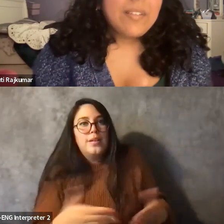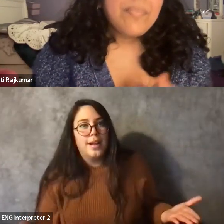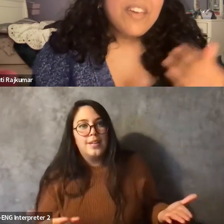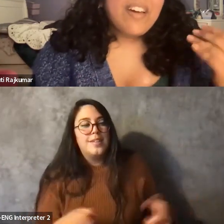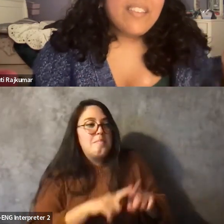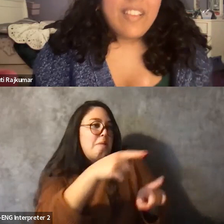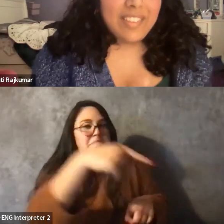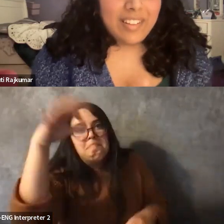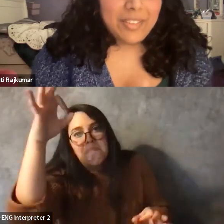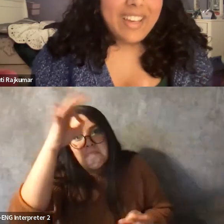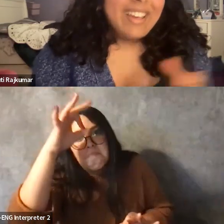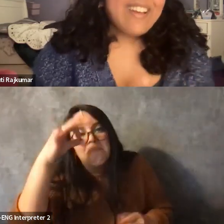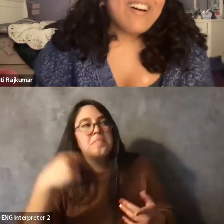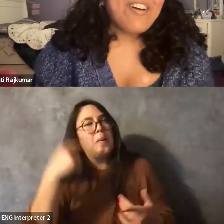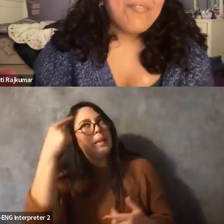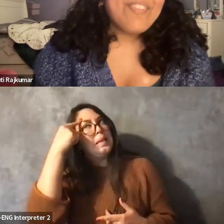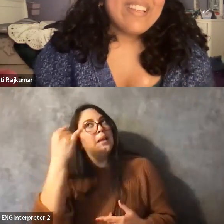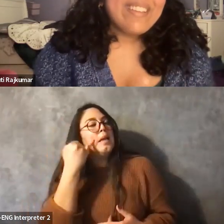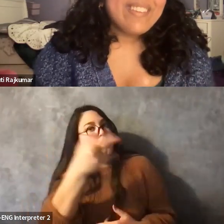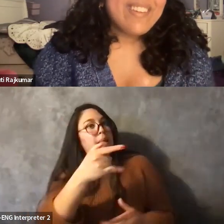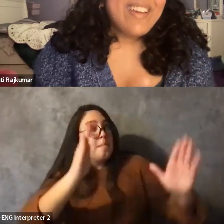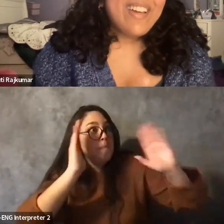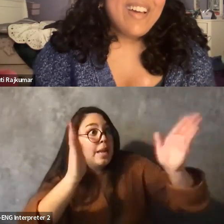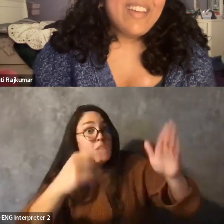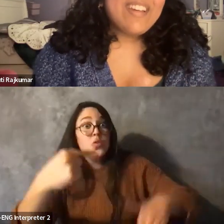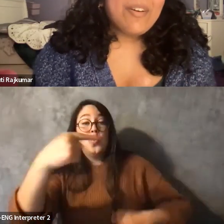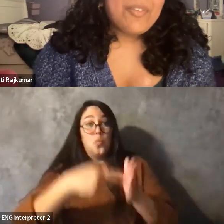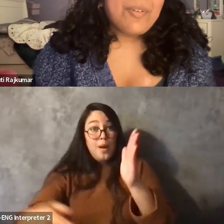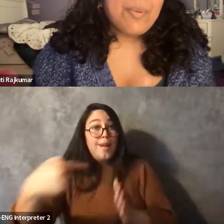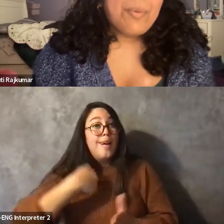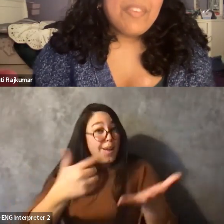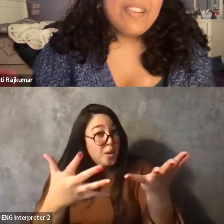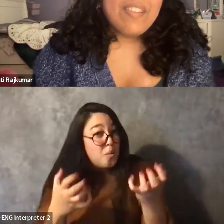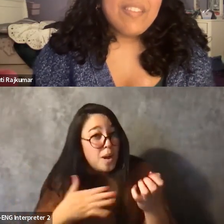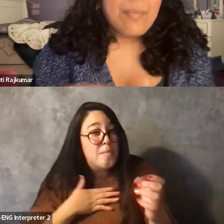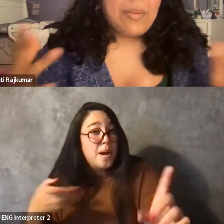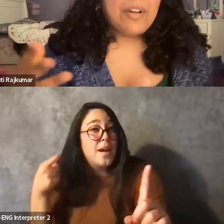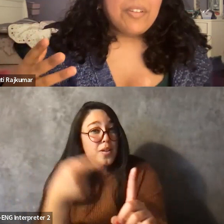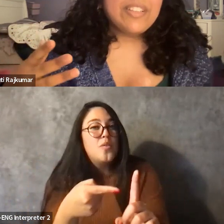And then, the last thing I'll say is I think also people within the medical model need